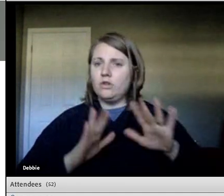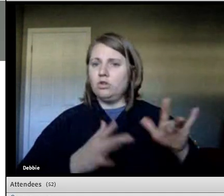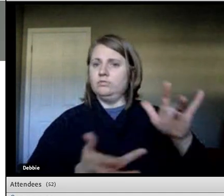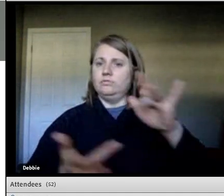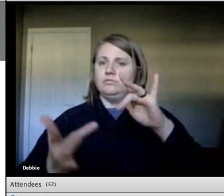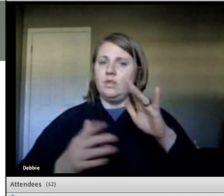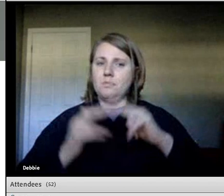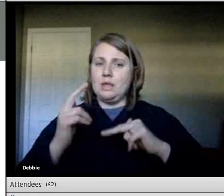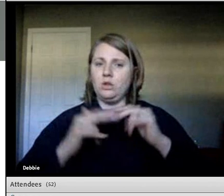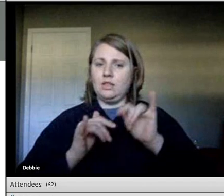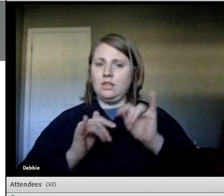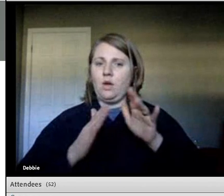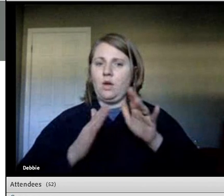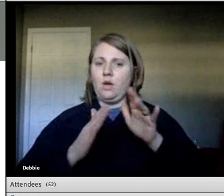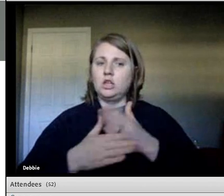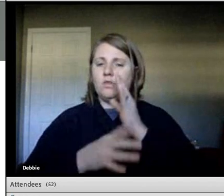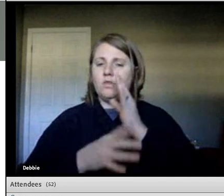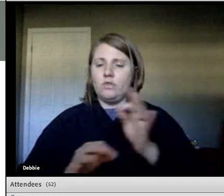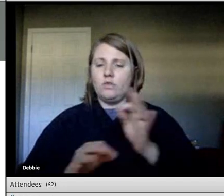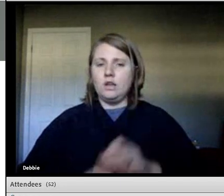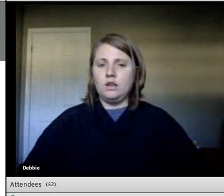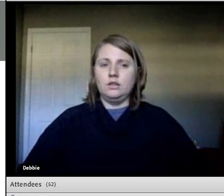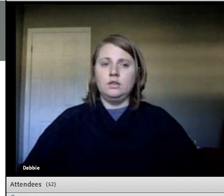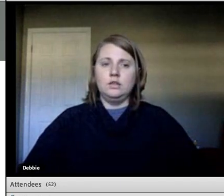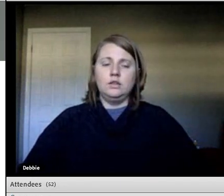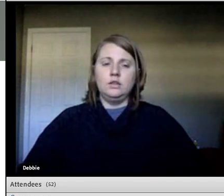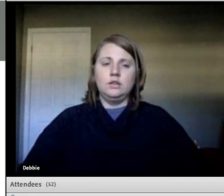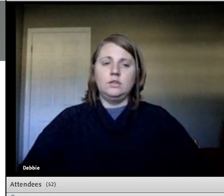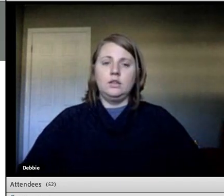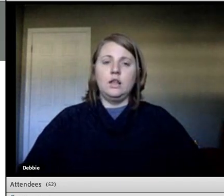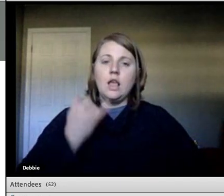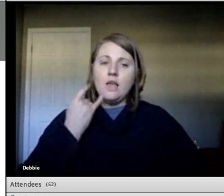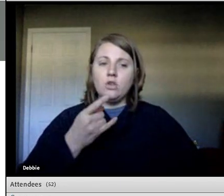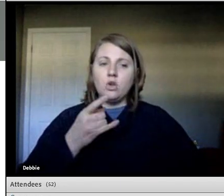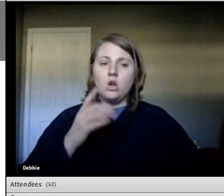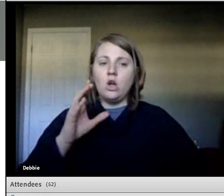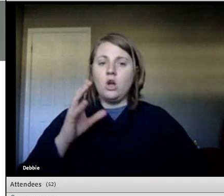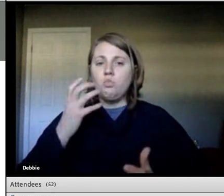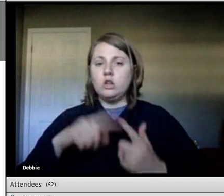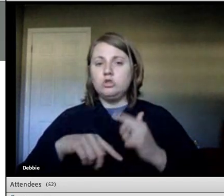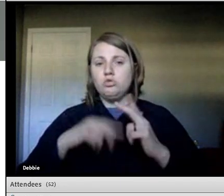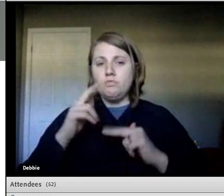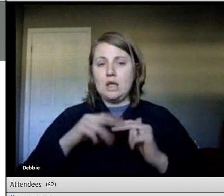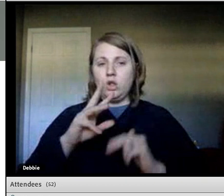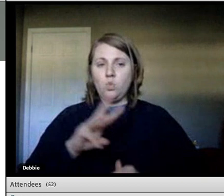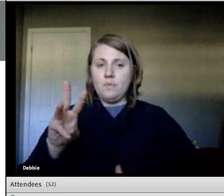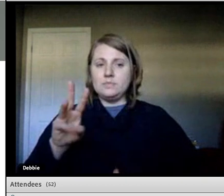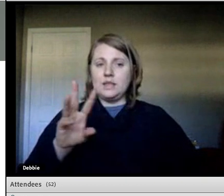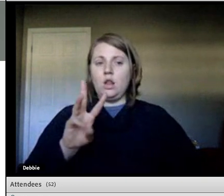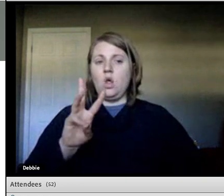If you are looking at building a website, WordPress and Juple are both open-source software. They're free out there.